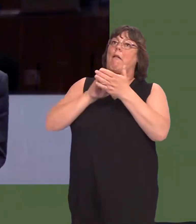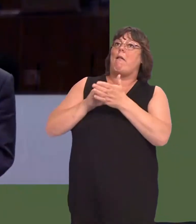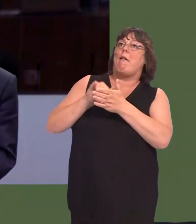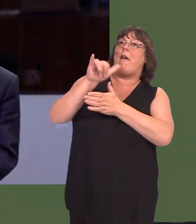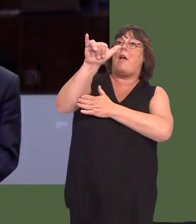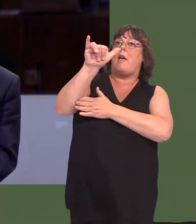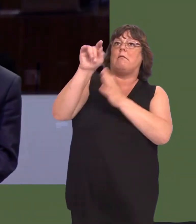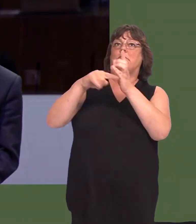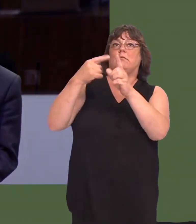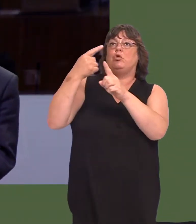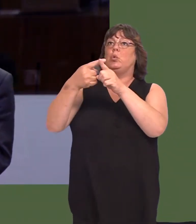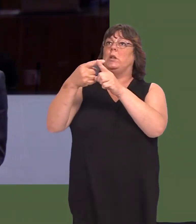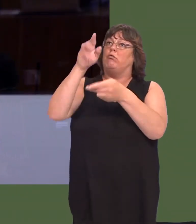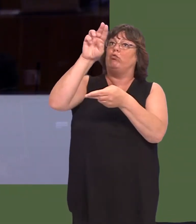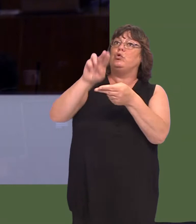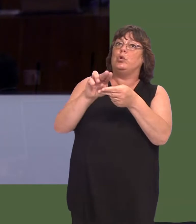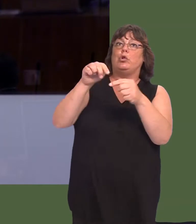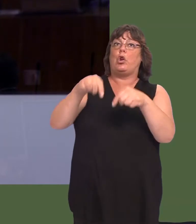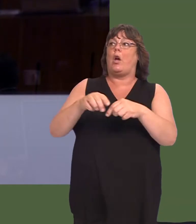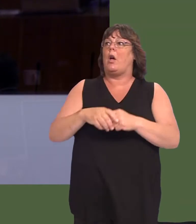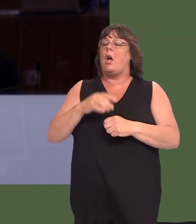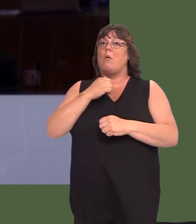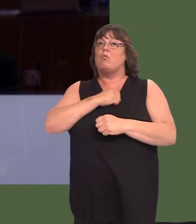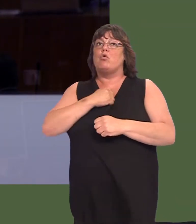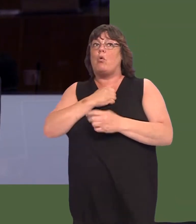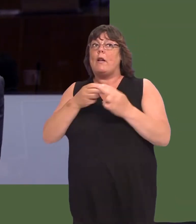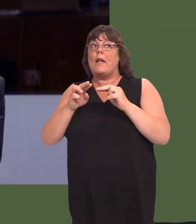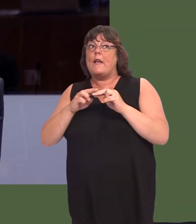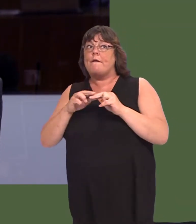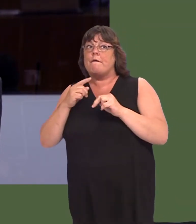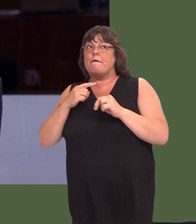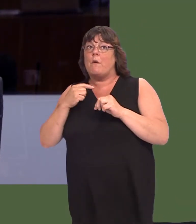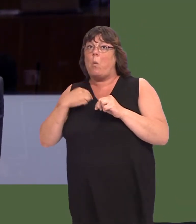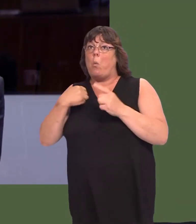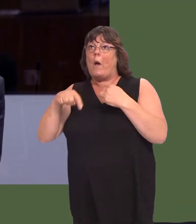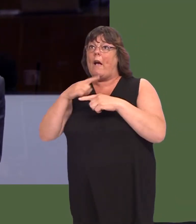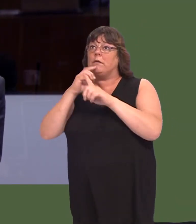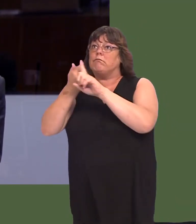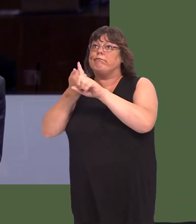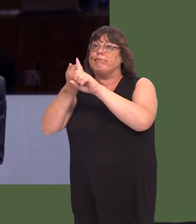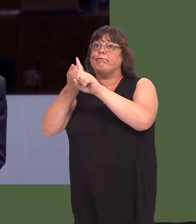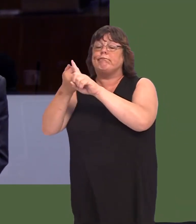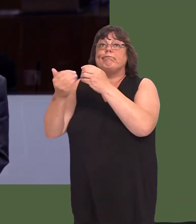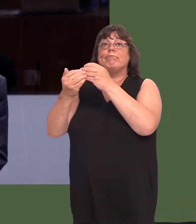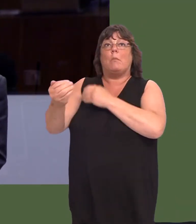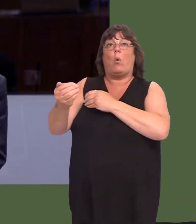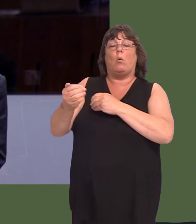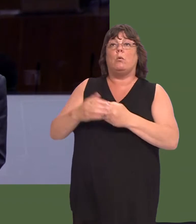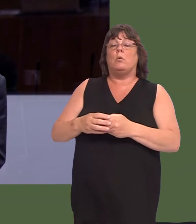passenger duty to this Assembly. Iím sorry if you havenít quite heard our calls on that over the last few weeks and months, but, certainly, that is our position.